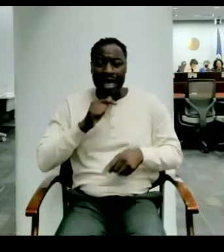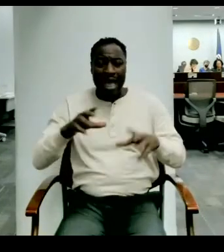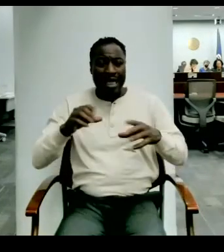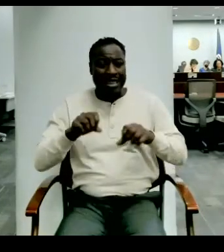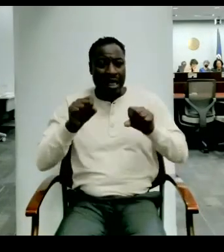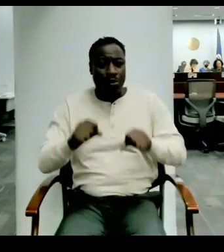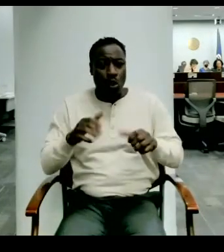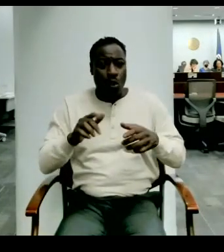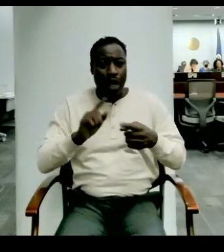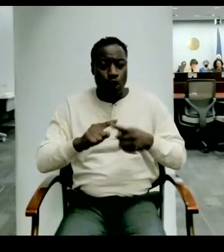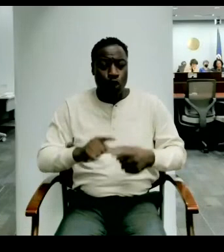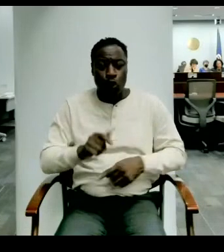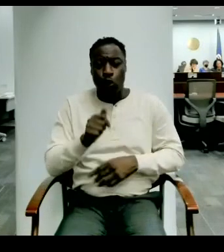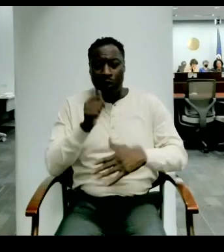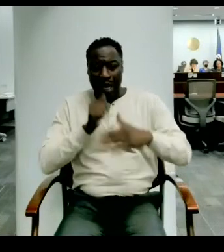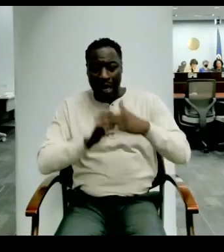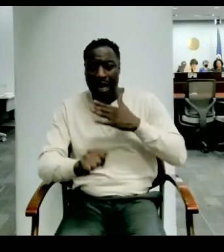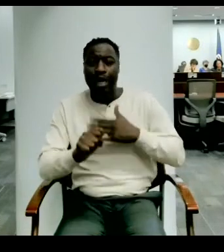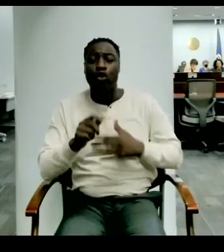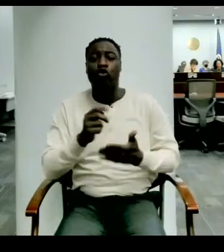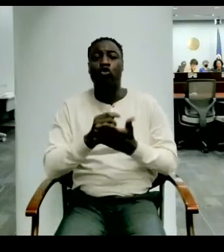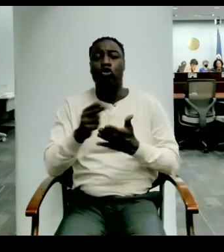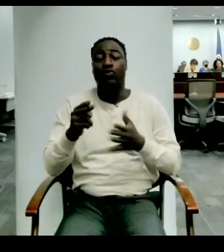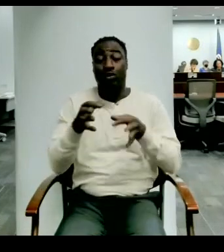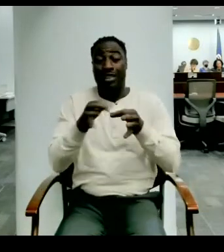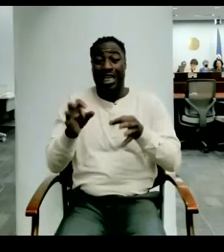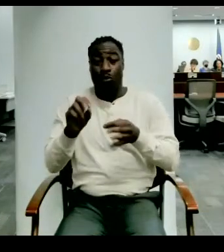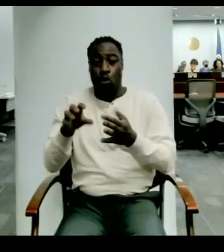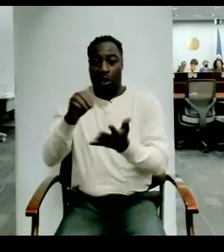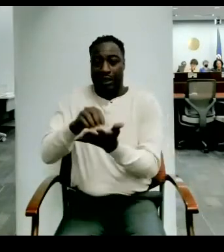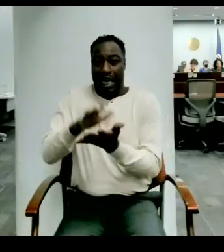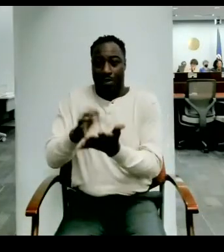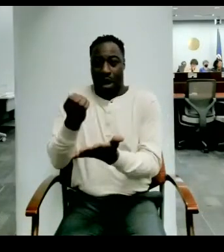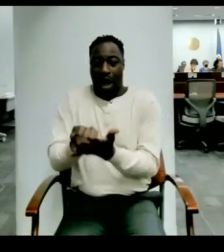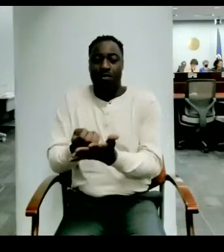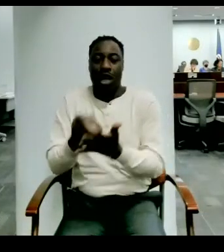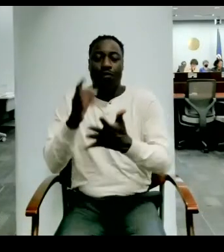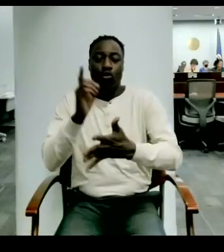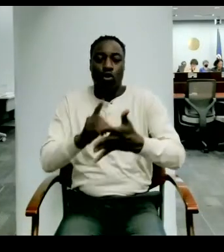to conceal truthful statements or documentary evidence of discrimination or retaliation.